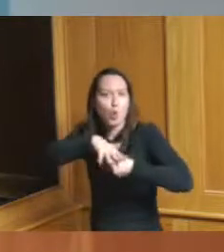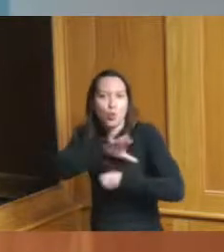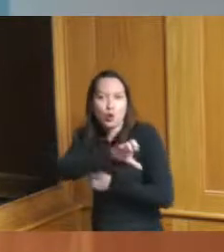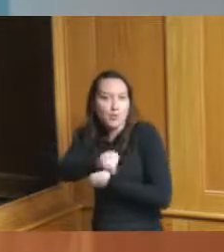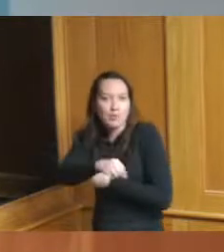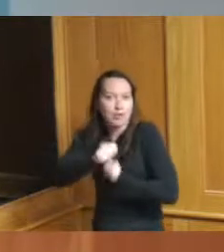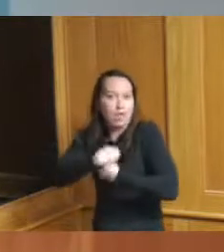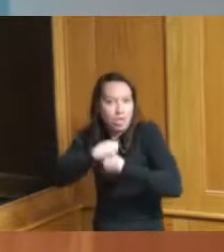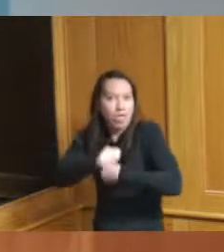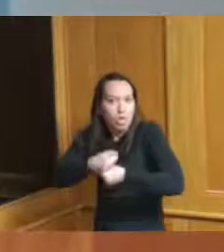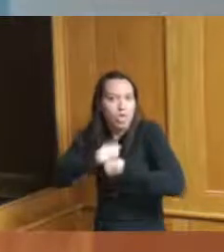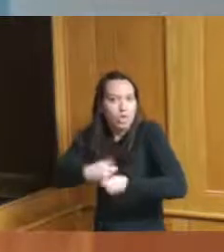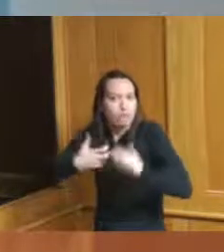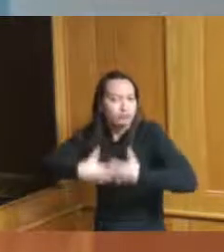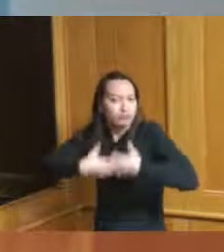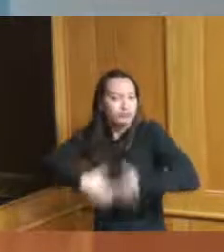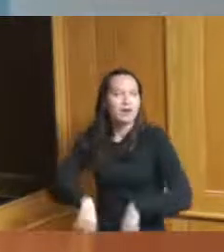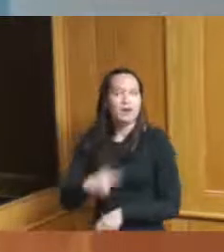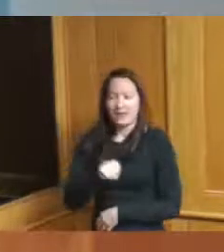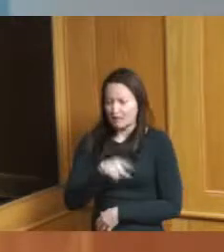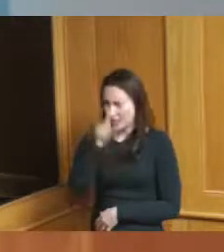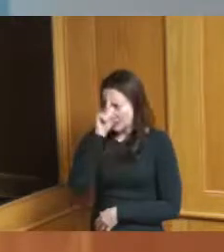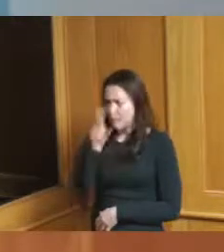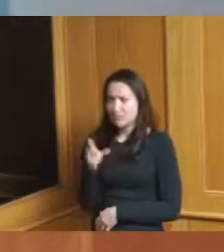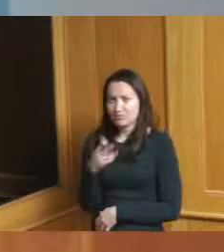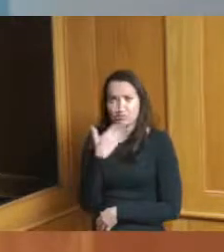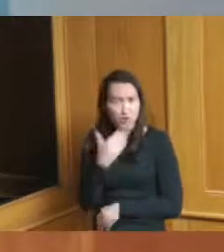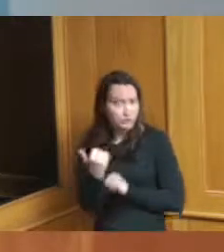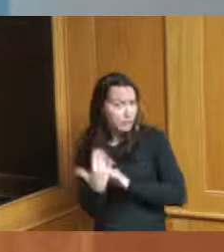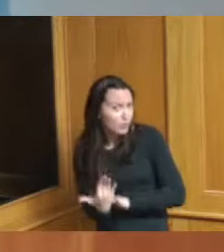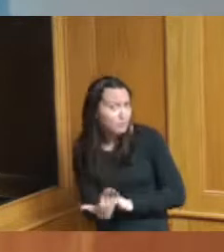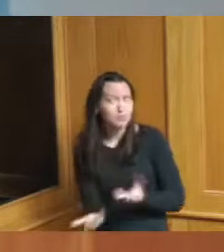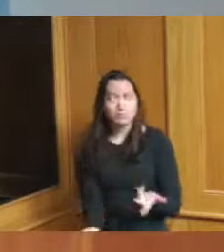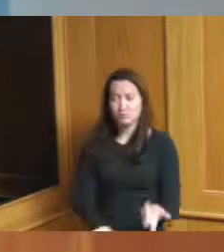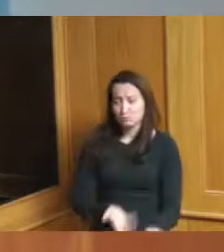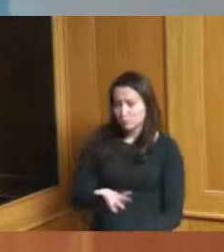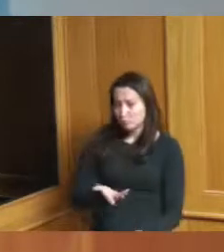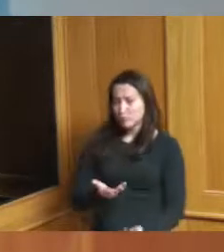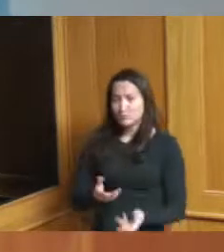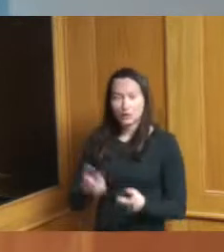making them and so I feel like that's probably a good way to go so we're looking into that